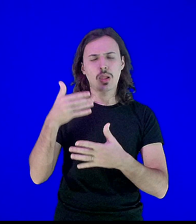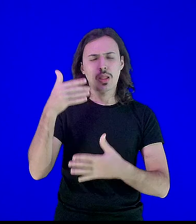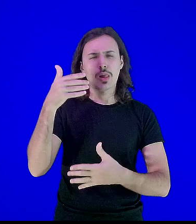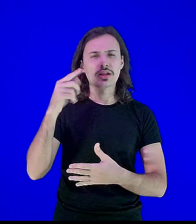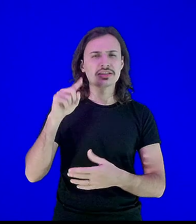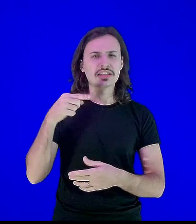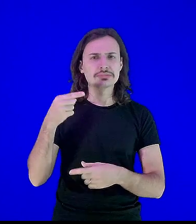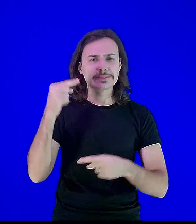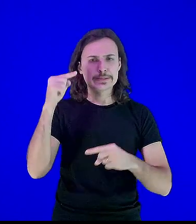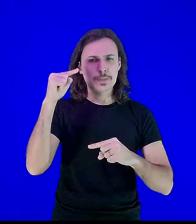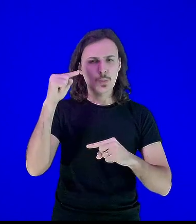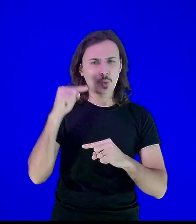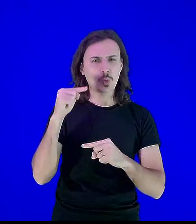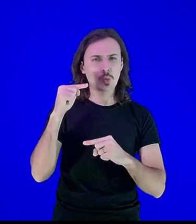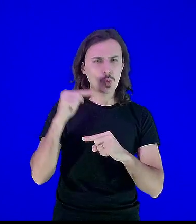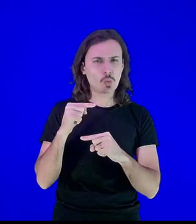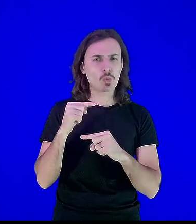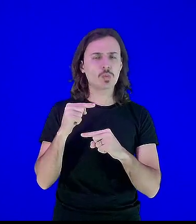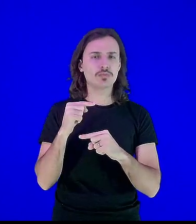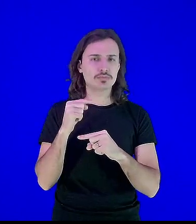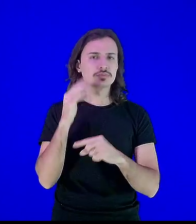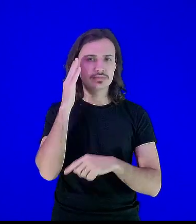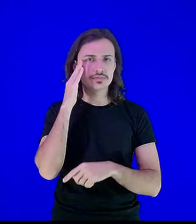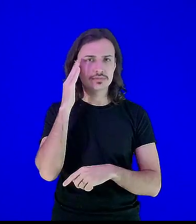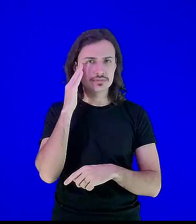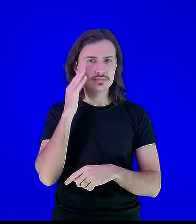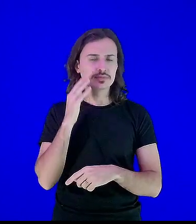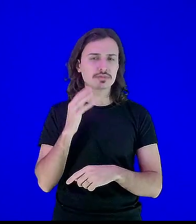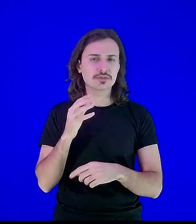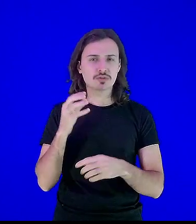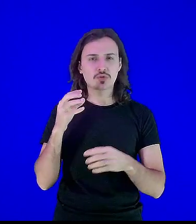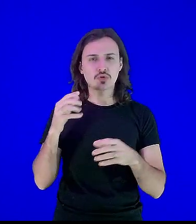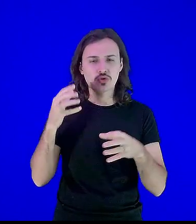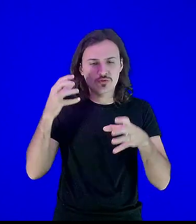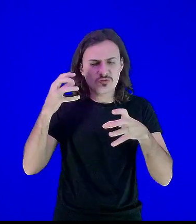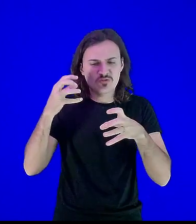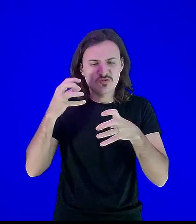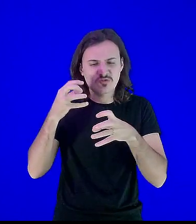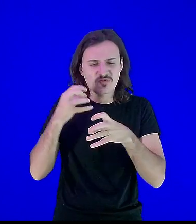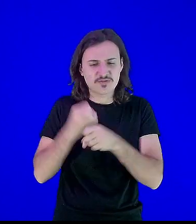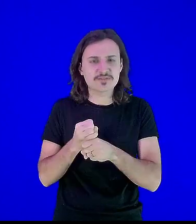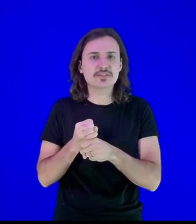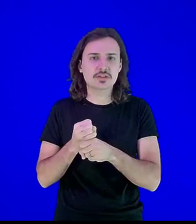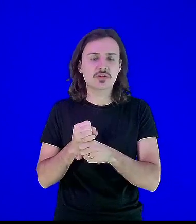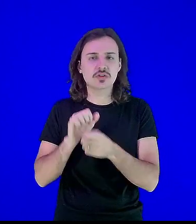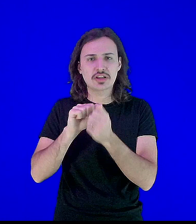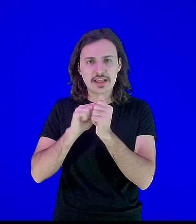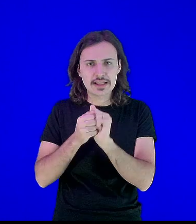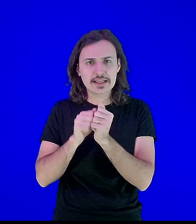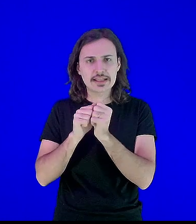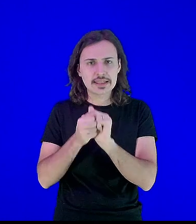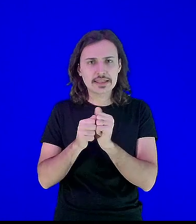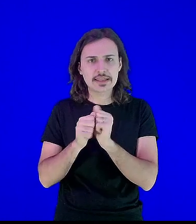make it shorter by minifying it, by converting typescript to JavaScript, etc